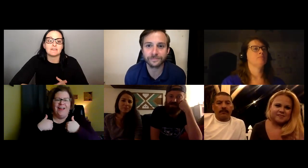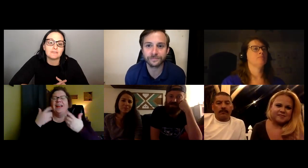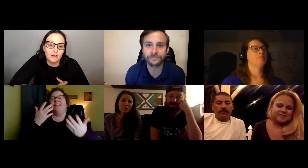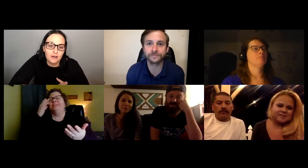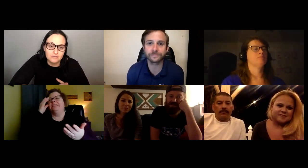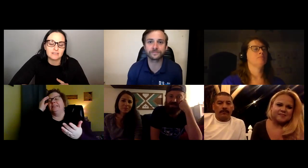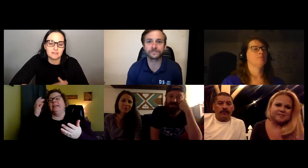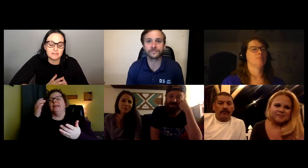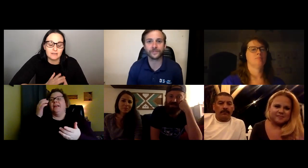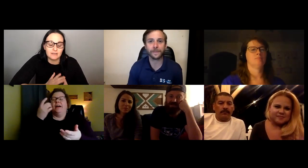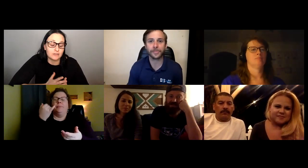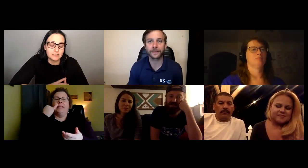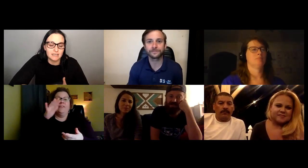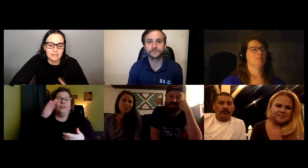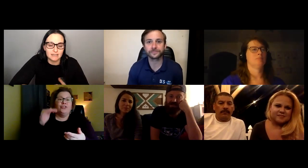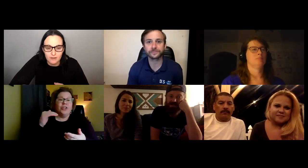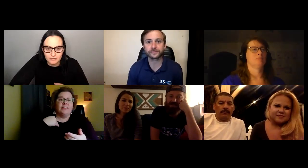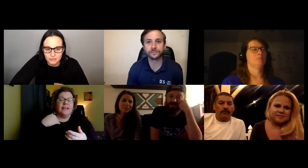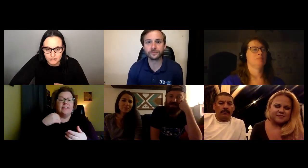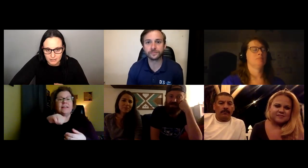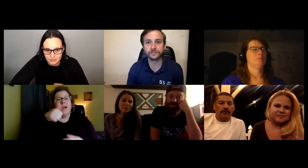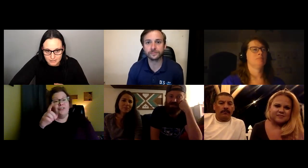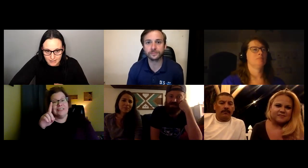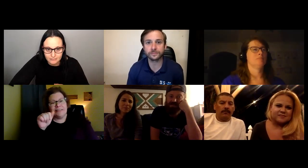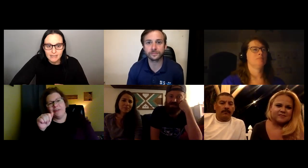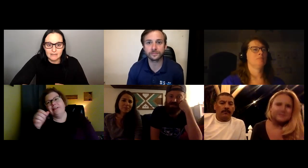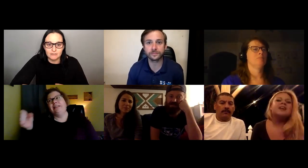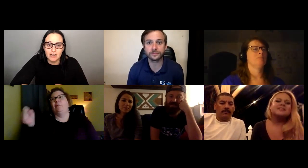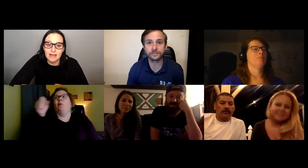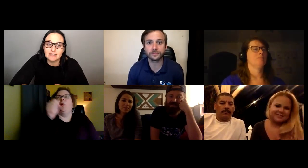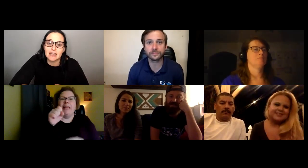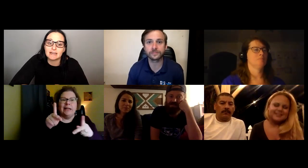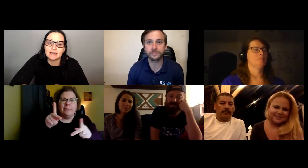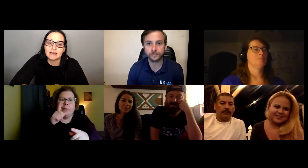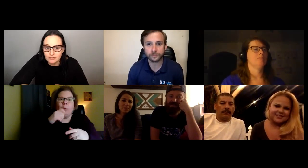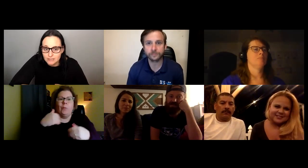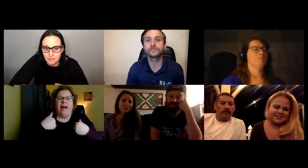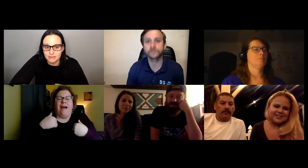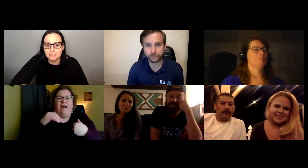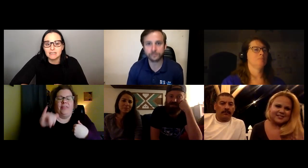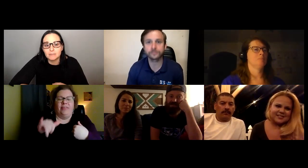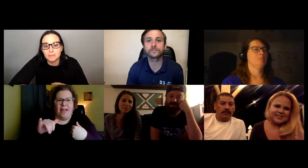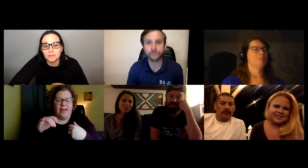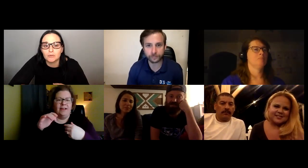involved deaf adults getting them involved in your child's life if your child has any